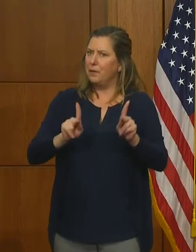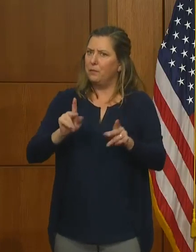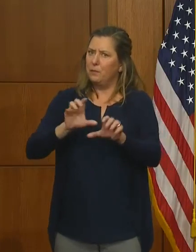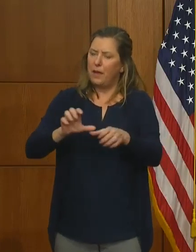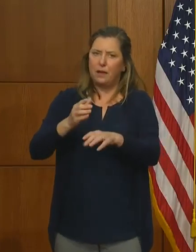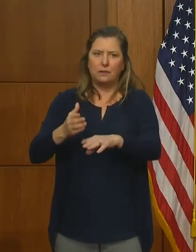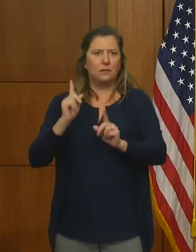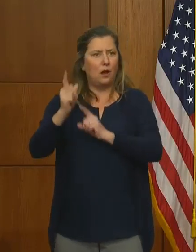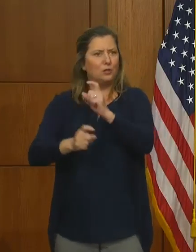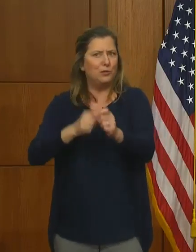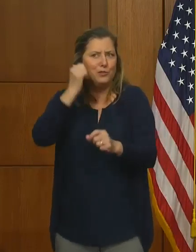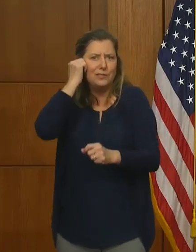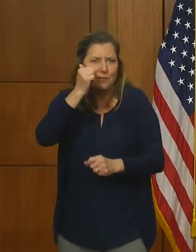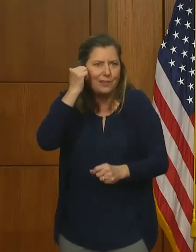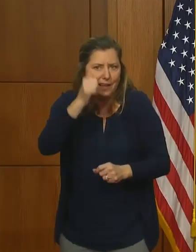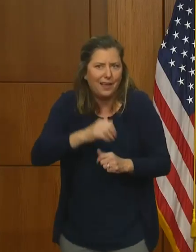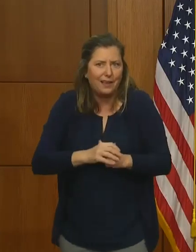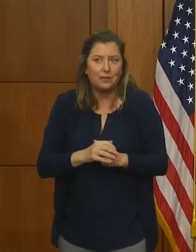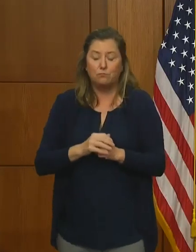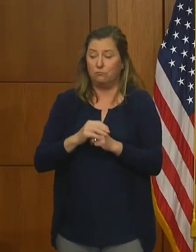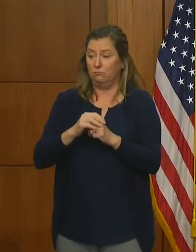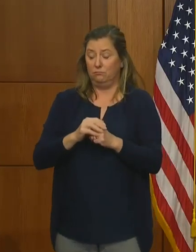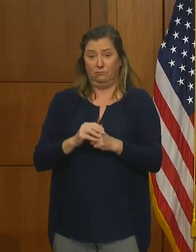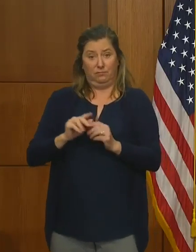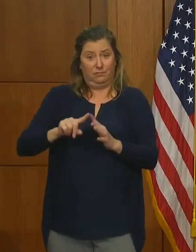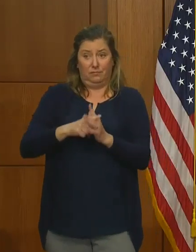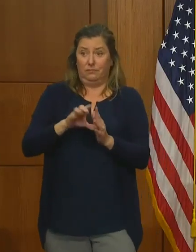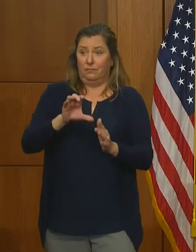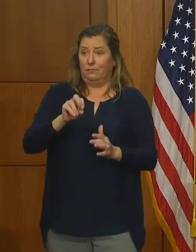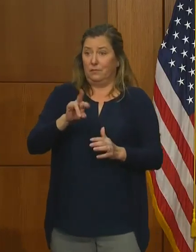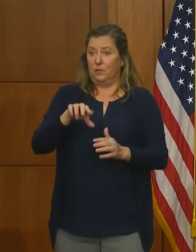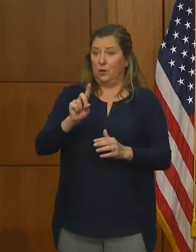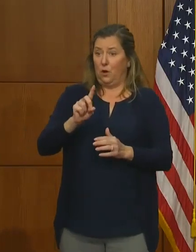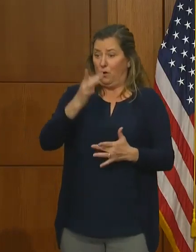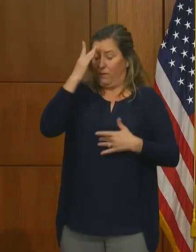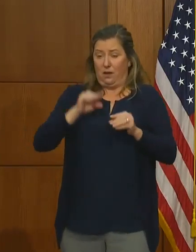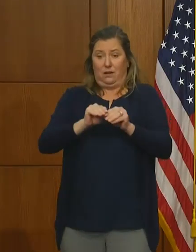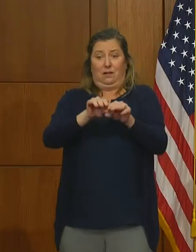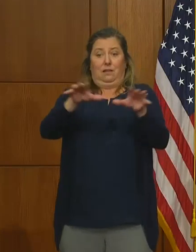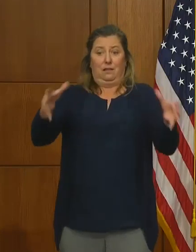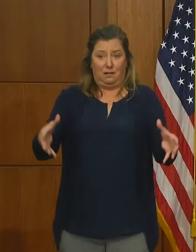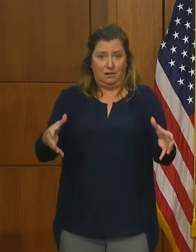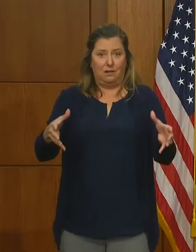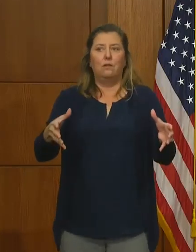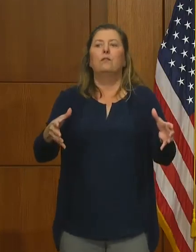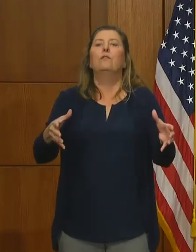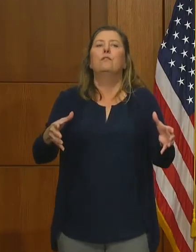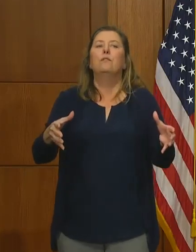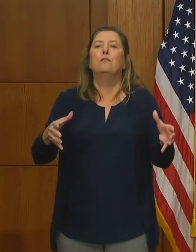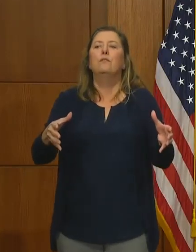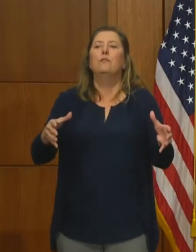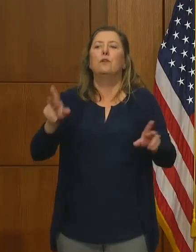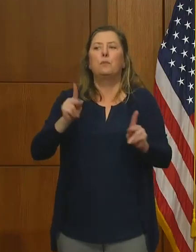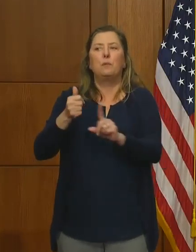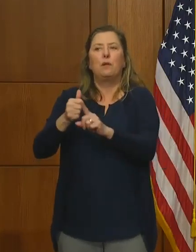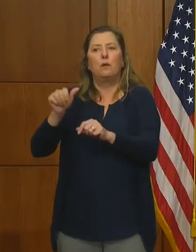THAT A A. P. I. PEOPLE MAKE EVERY DAY. SINCE THE BEGINNING